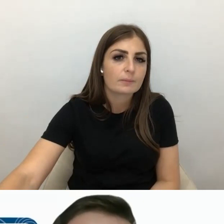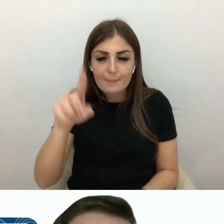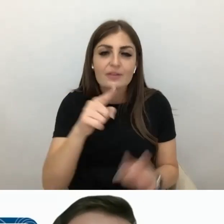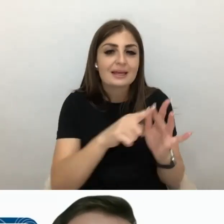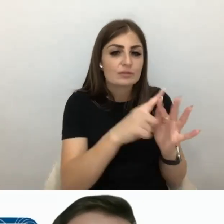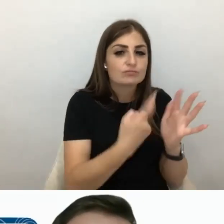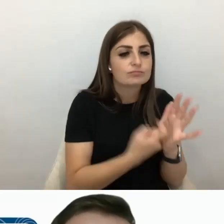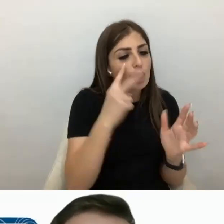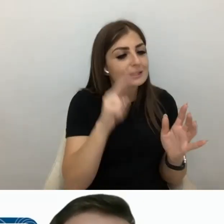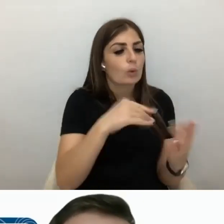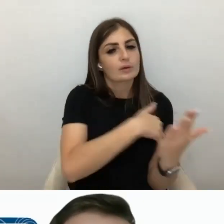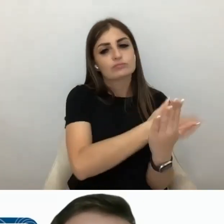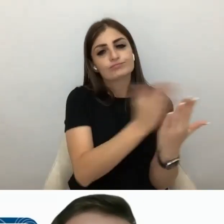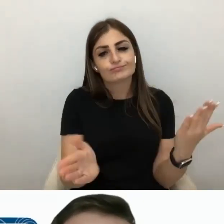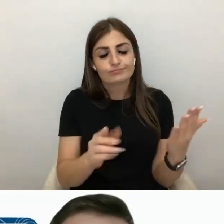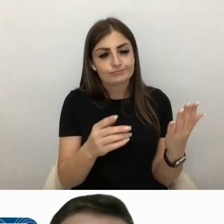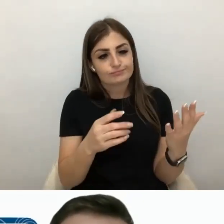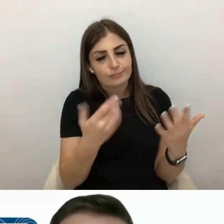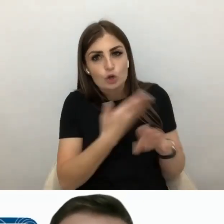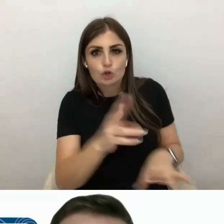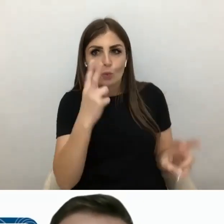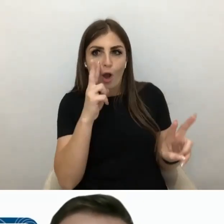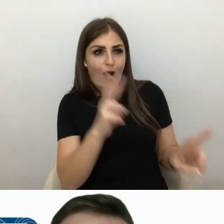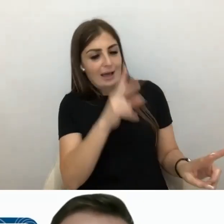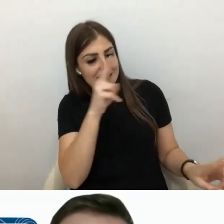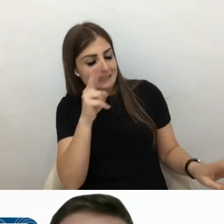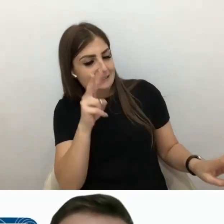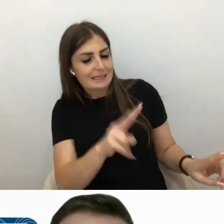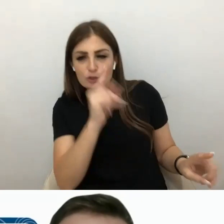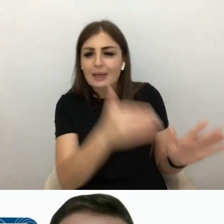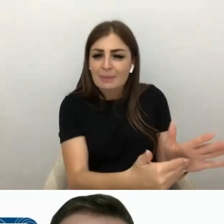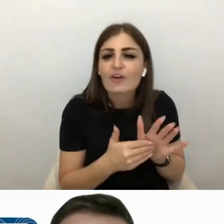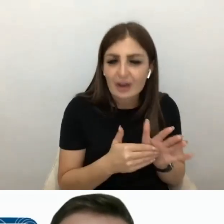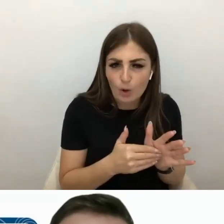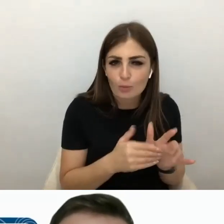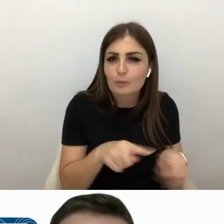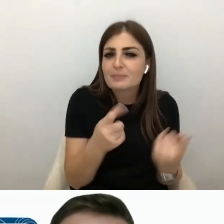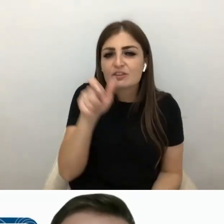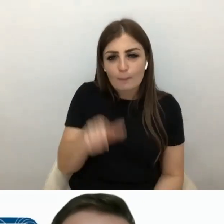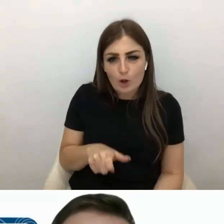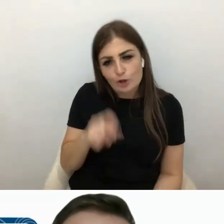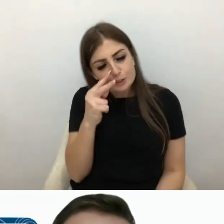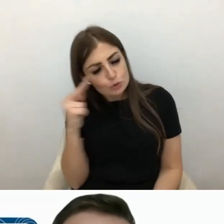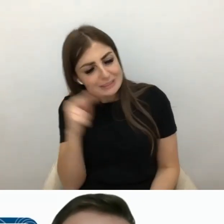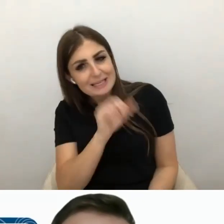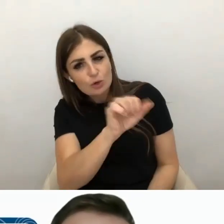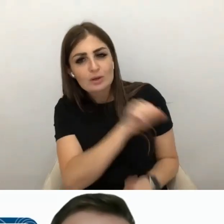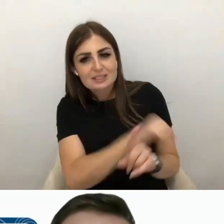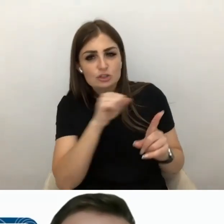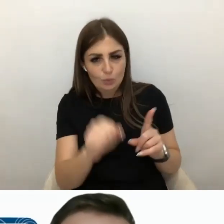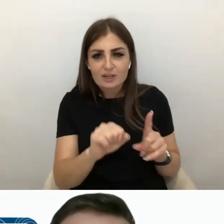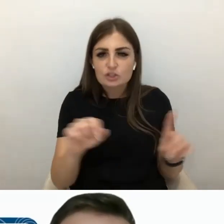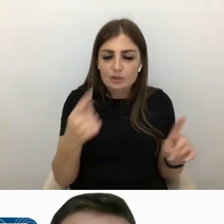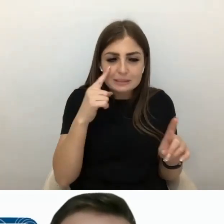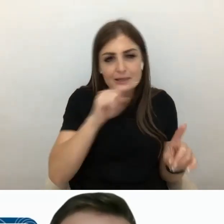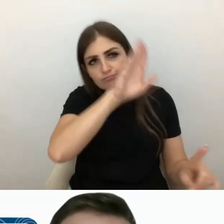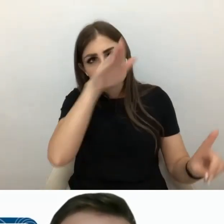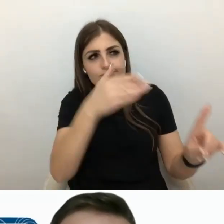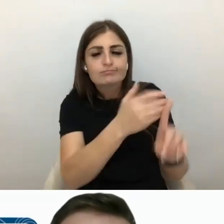at everything afresh, and it can be helpful from the outset to state what the outcomes